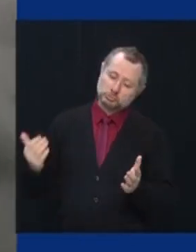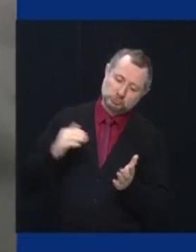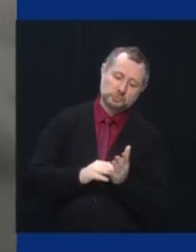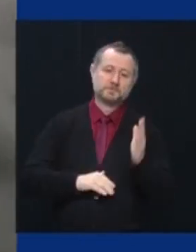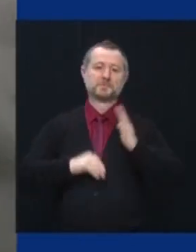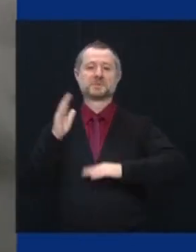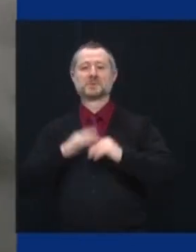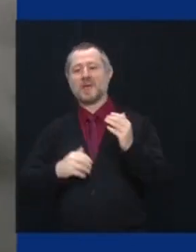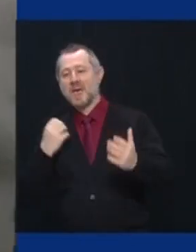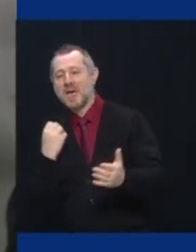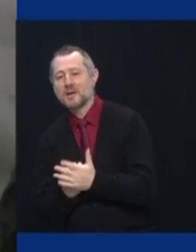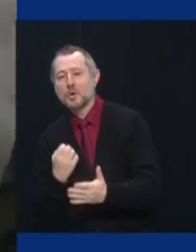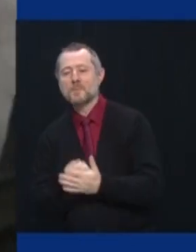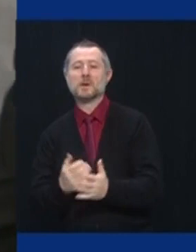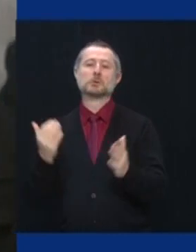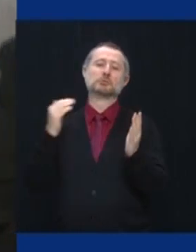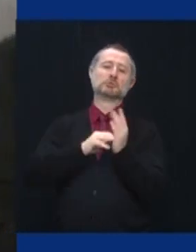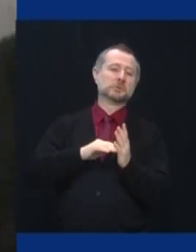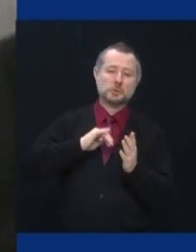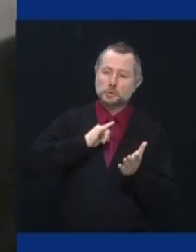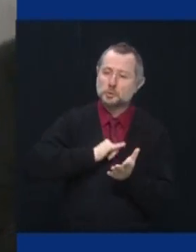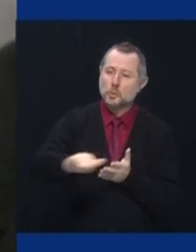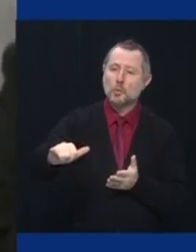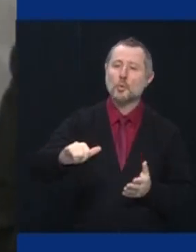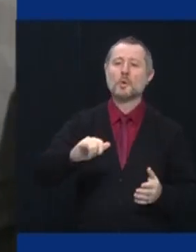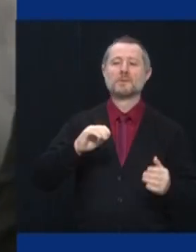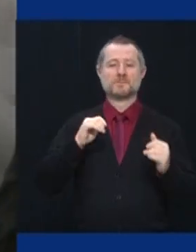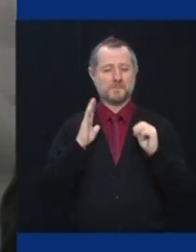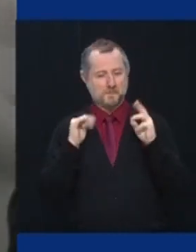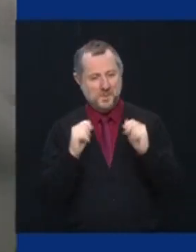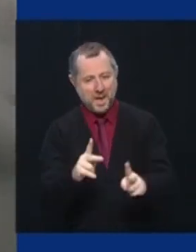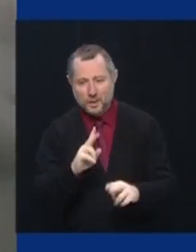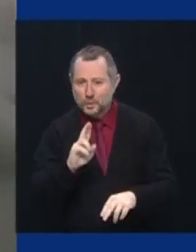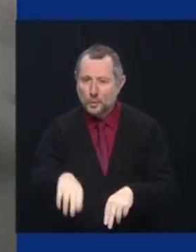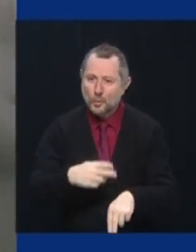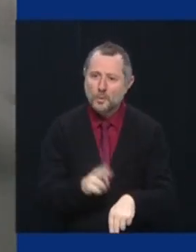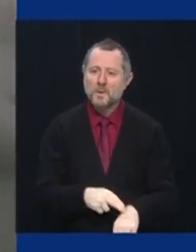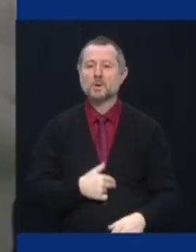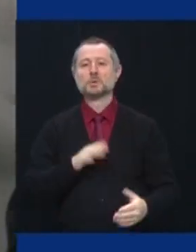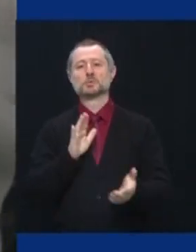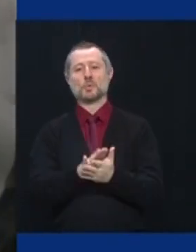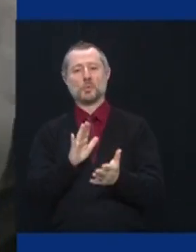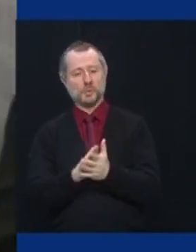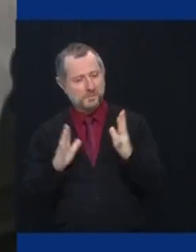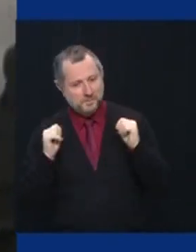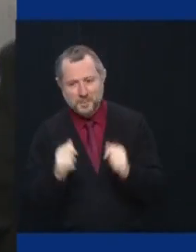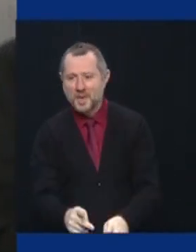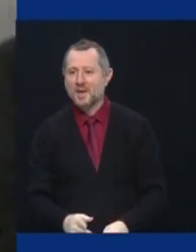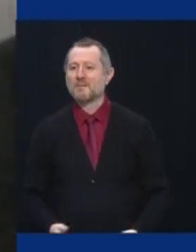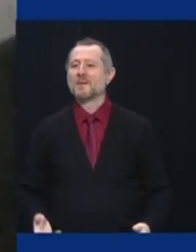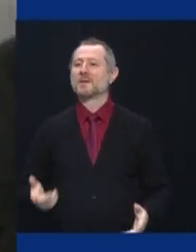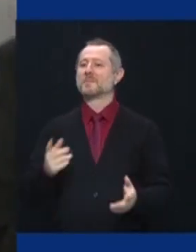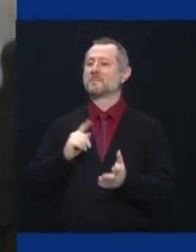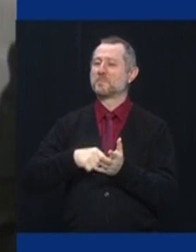AND THEN LET'S GET BACK TO WORK, LET'S REBUILD THE ECONOMY, THIS STATE, LET'S GET OUR LIVES BACK LET'S GET CHILDREN BACK IN